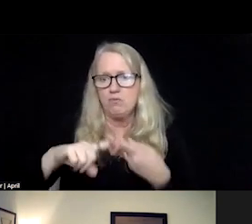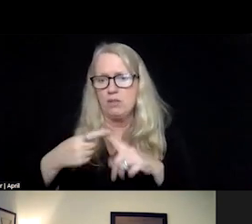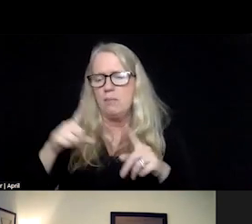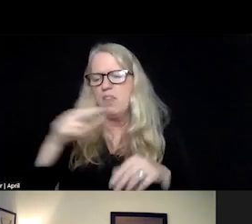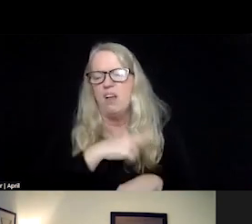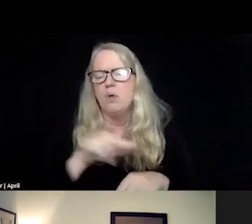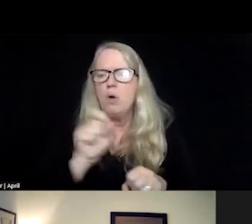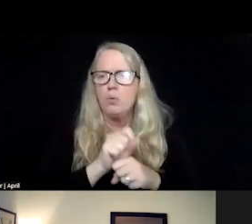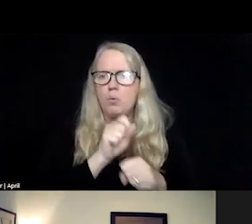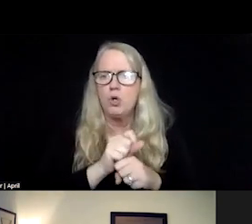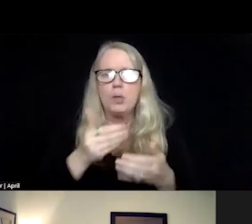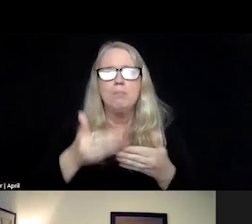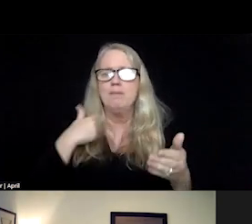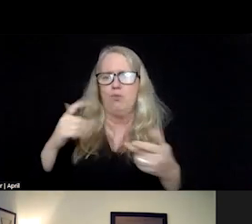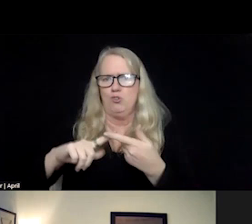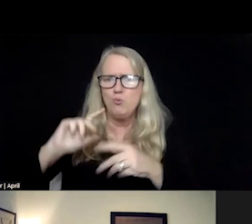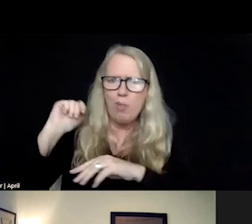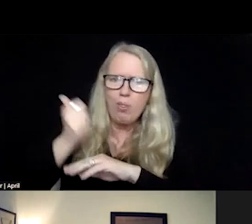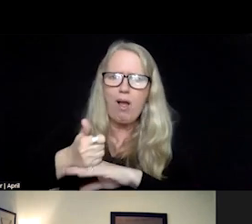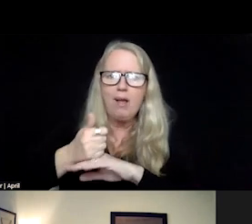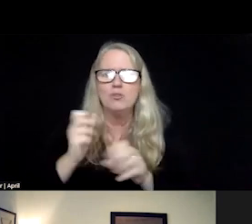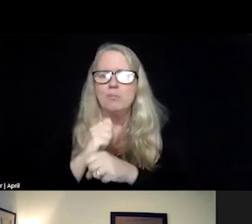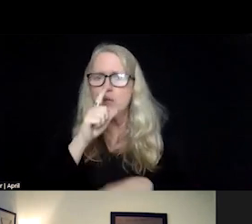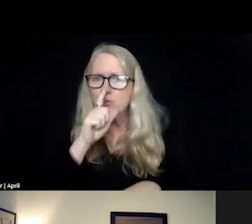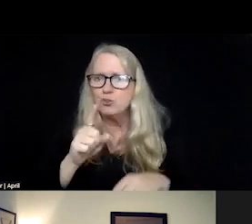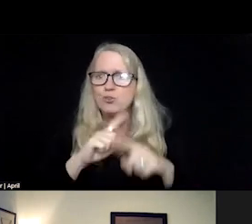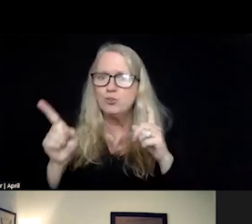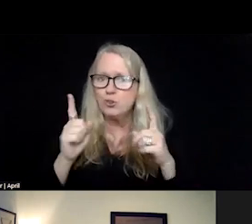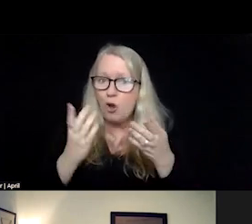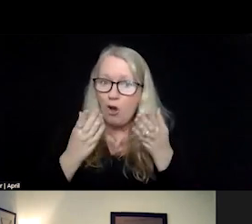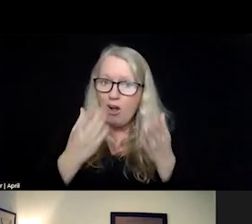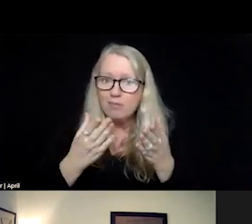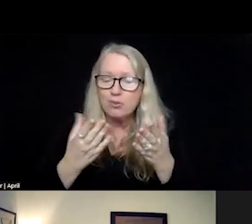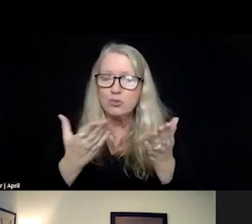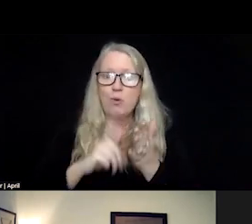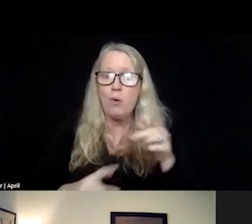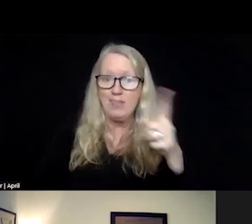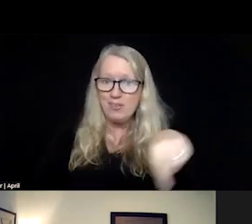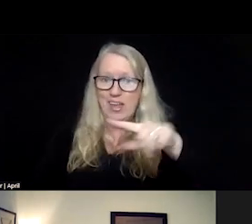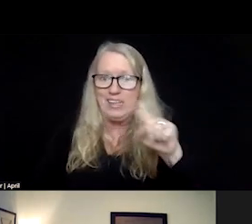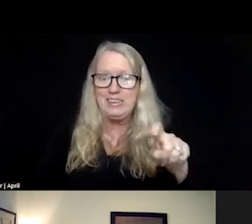BEFORE YOU LAUNCHED, BE SURE THAT YOU OFFER THE SERVICES THEY NEED.